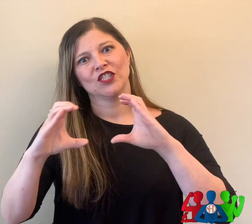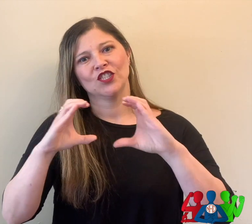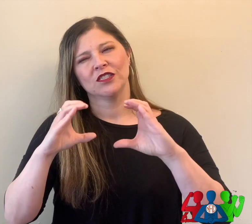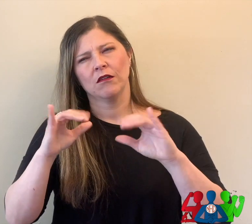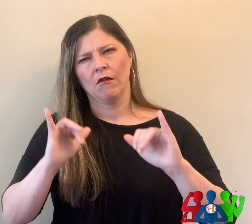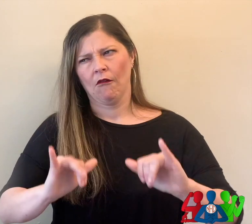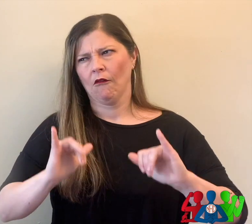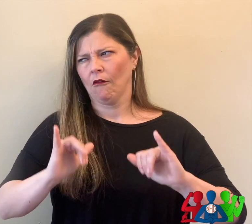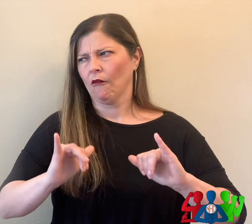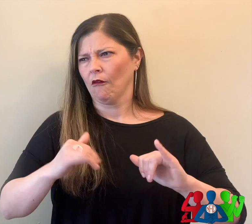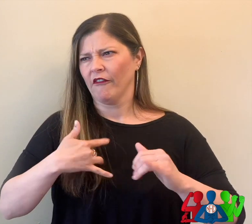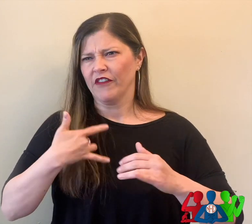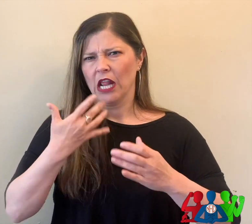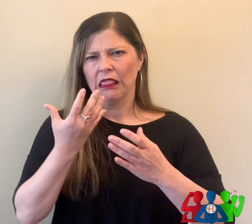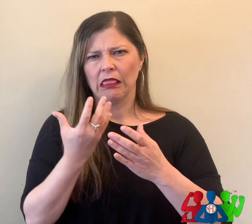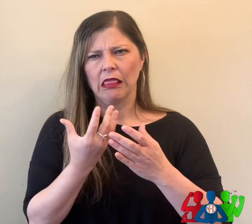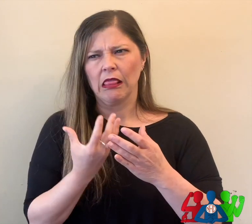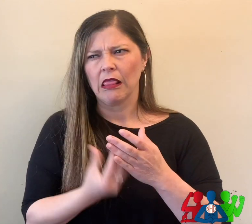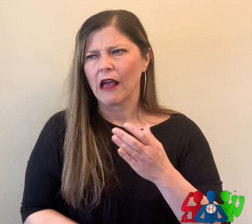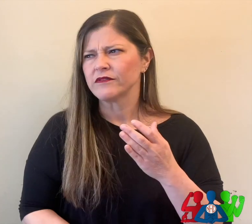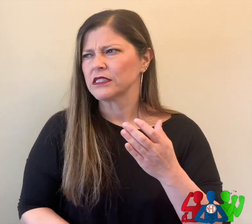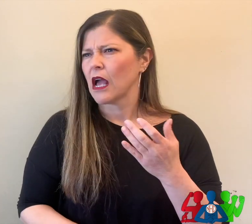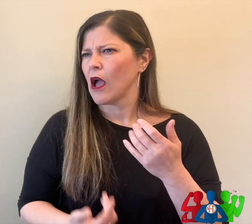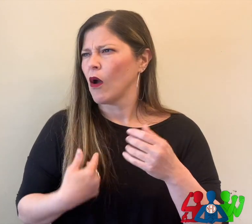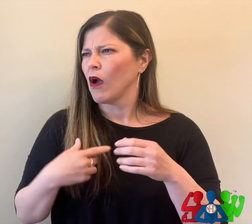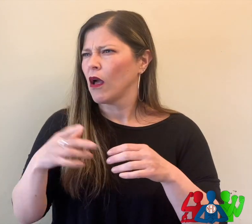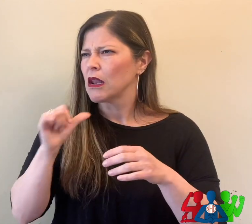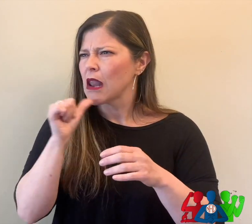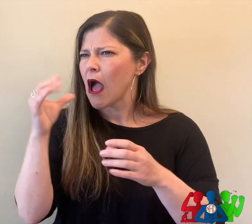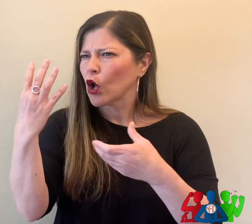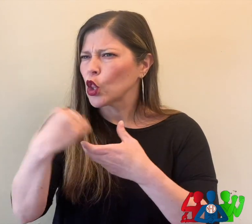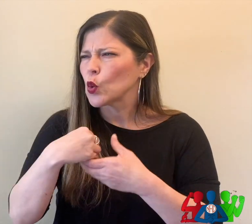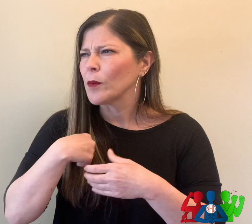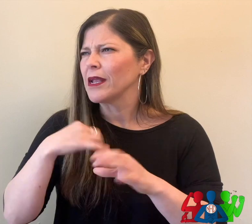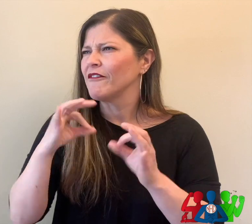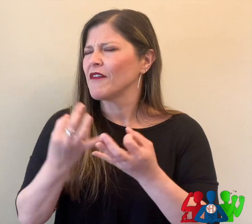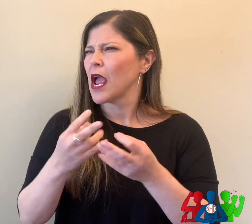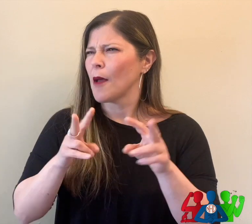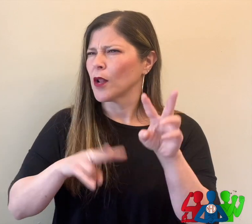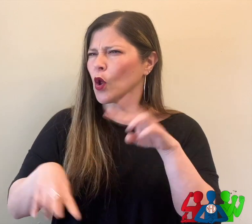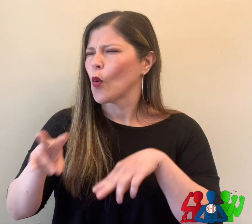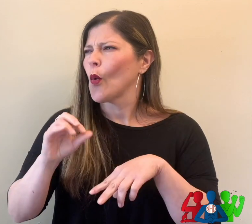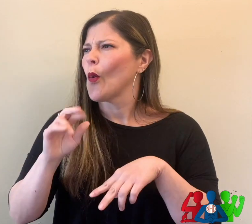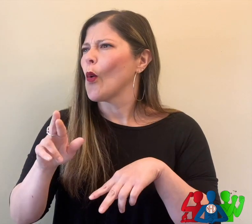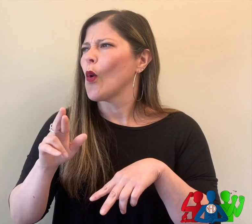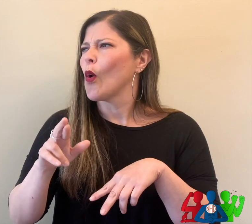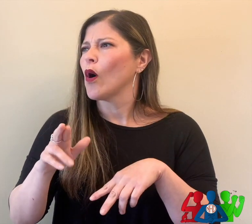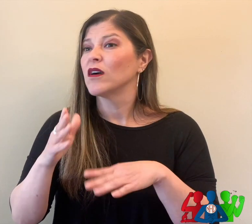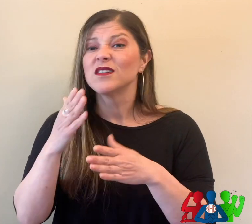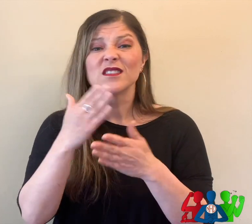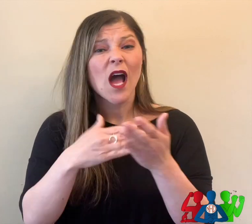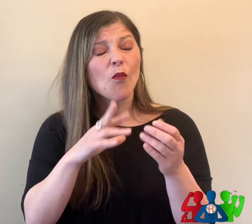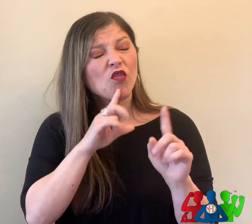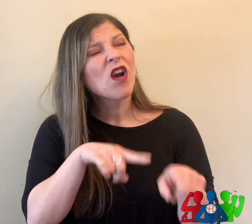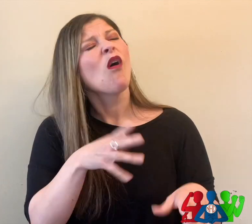missing. Oftentimes, communication is one of the big ones. They feel unincluded in